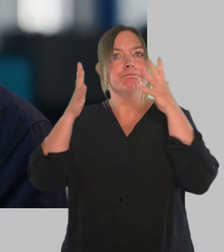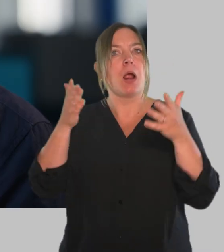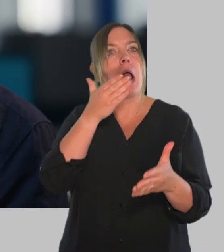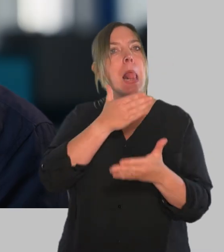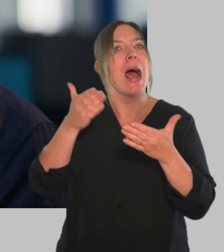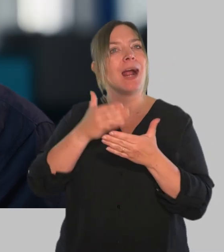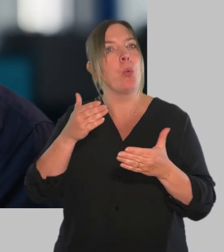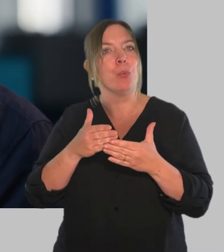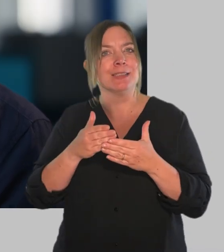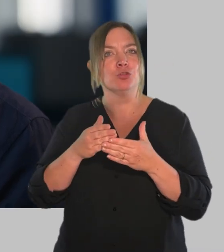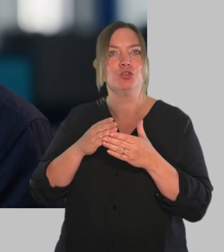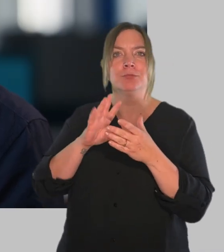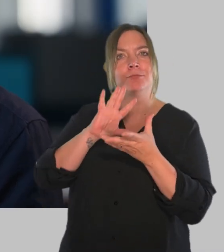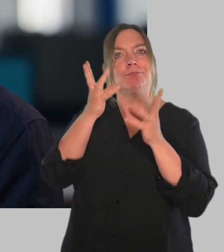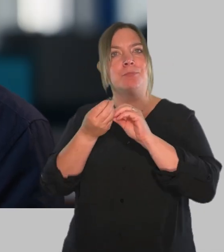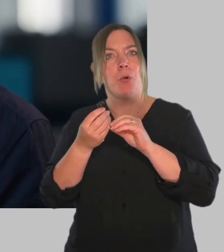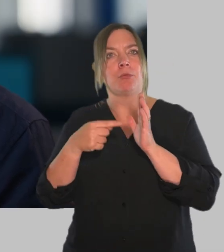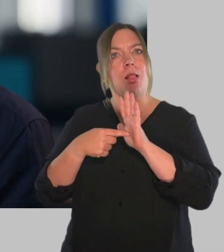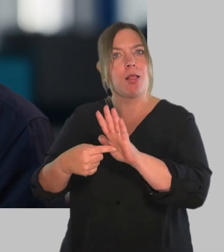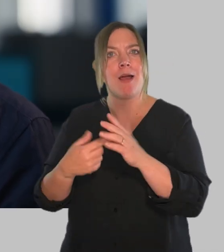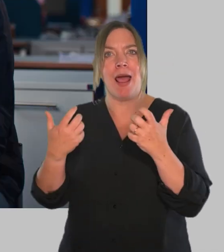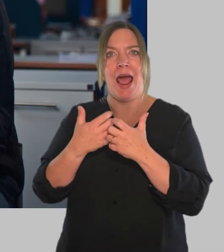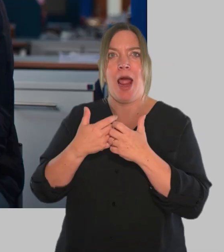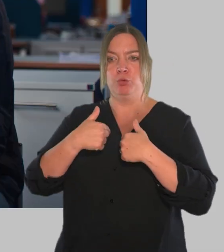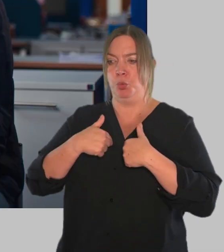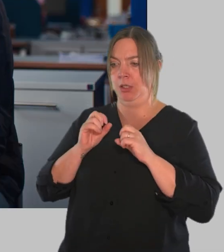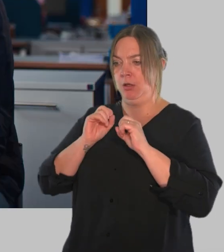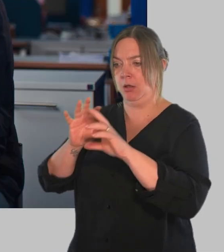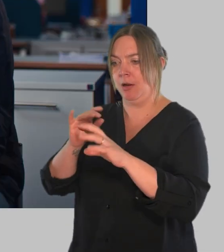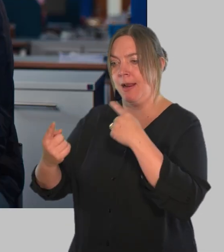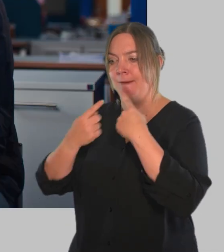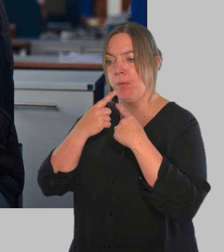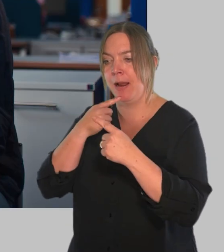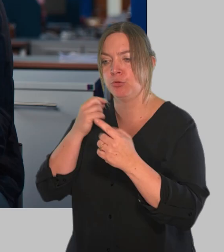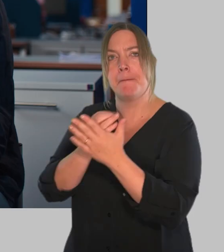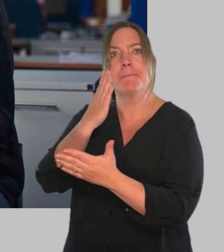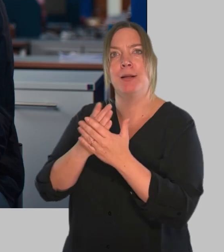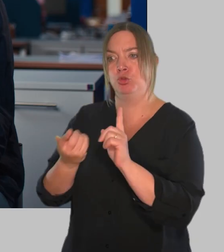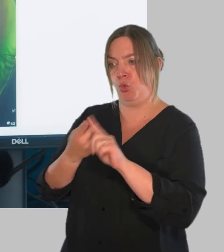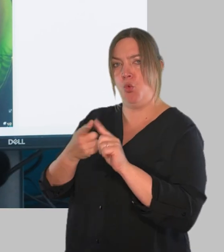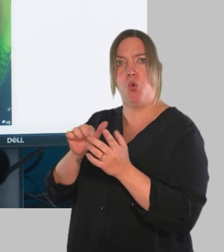faster and faster, and perhaps even rethinking the kind of regulatory paradigm for these technologies.